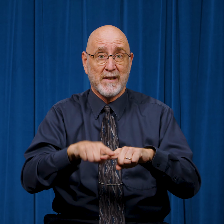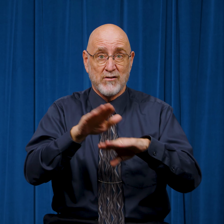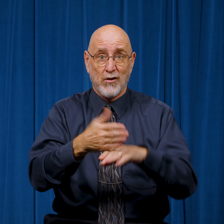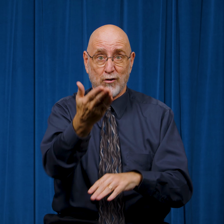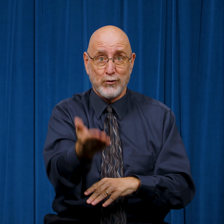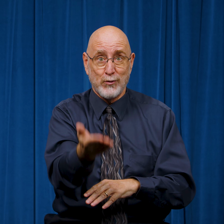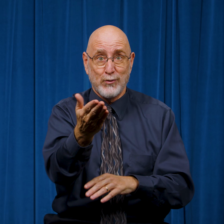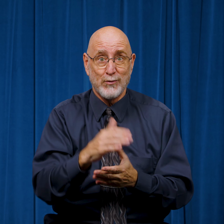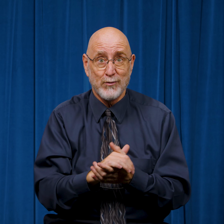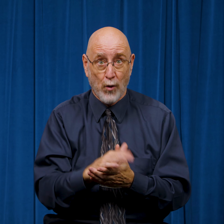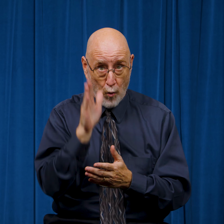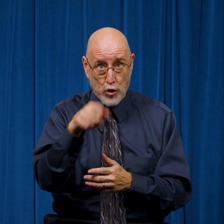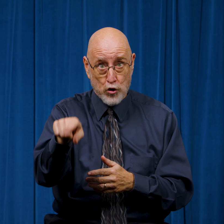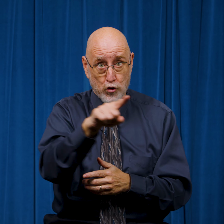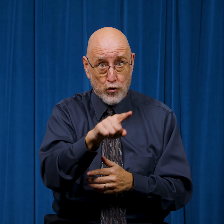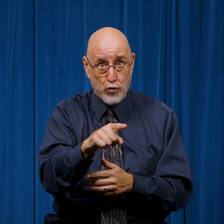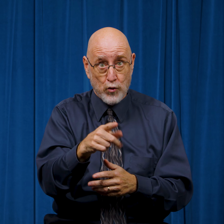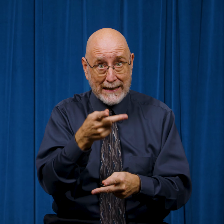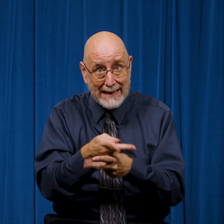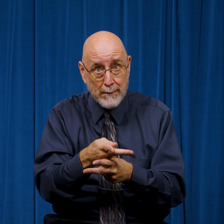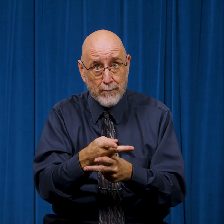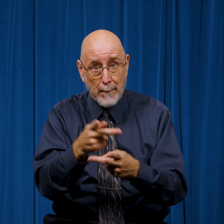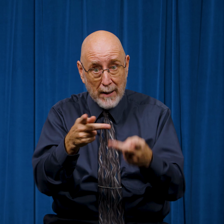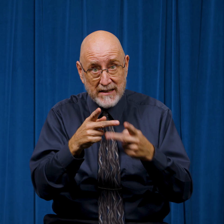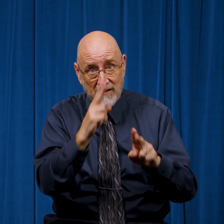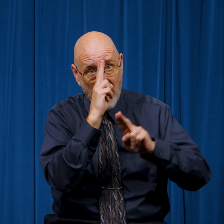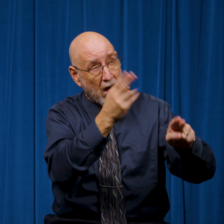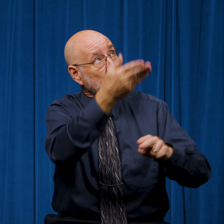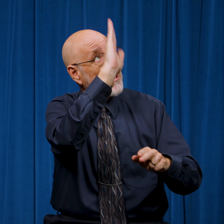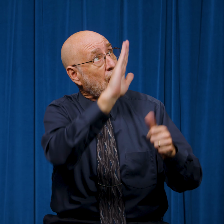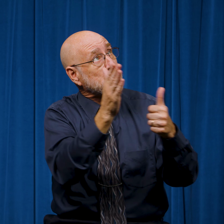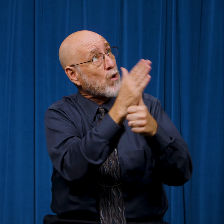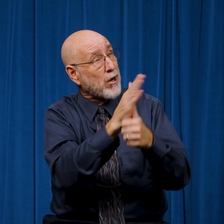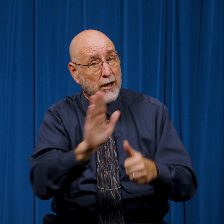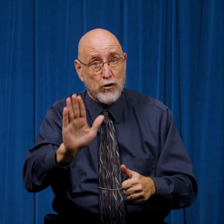Will you hold a place of honor and priority for God in your life